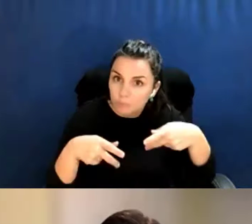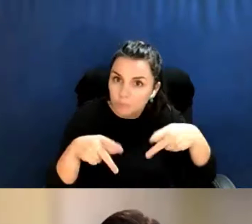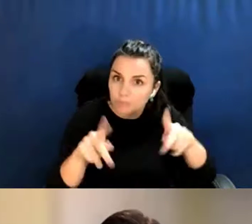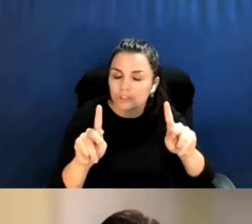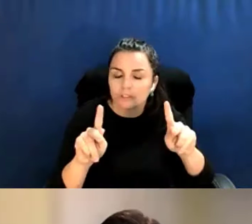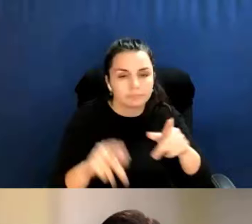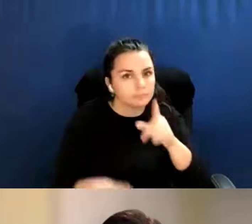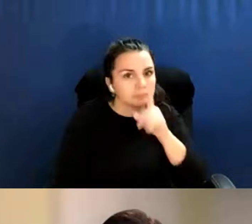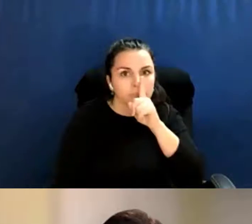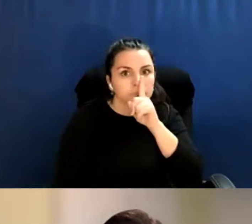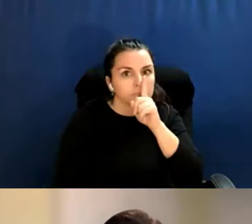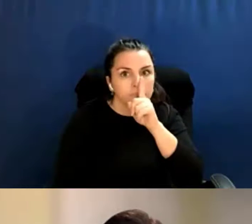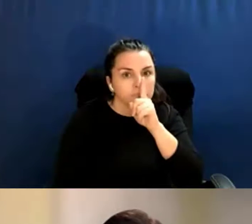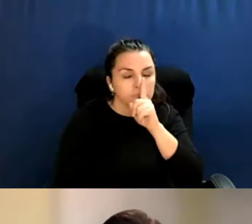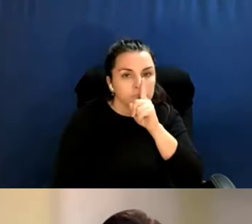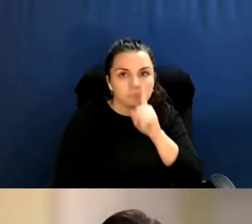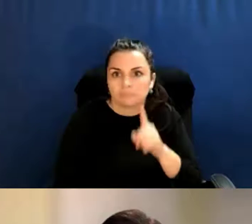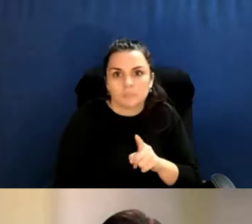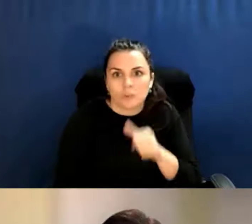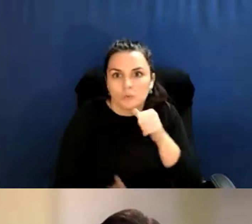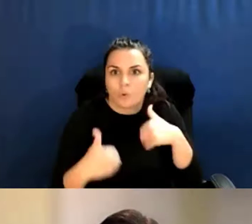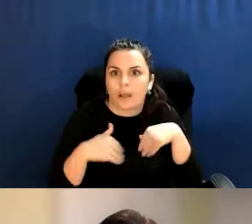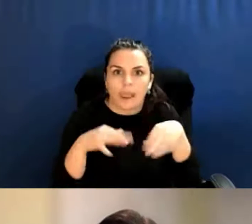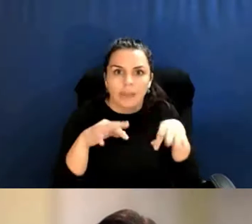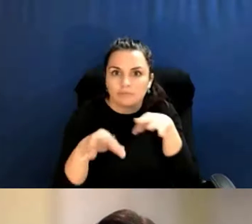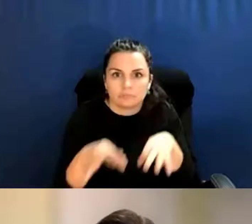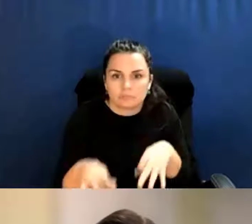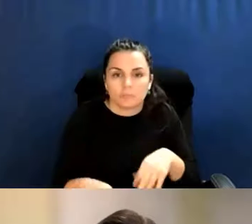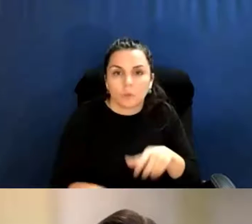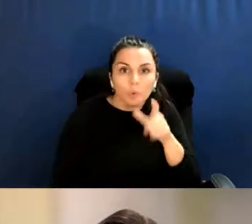Some people for clinical research, some people would say well,